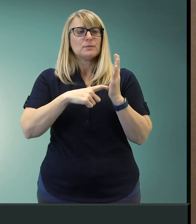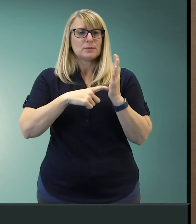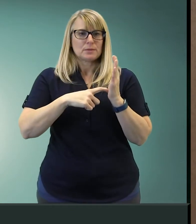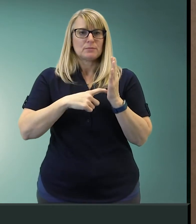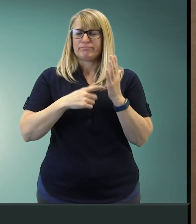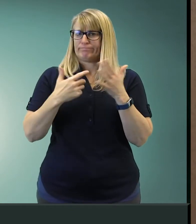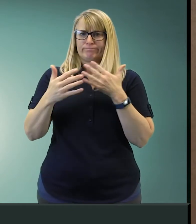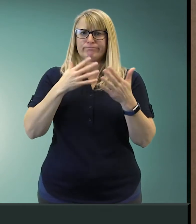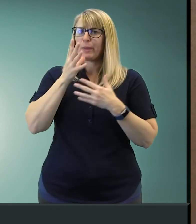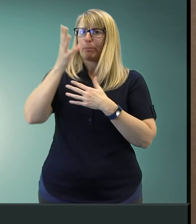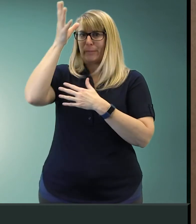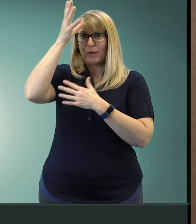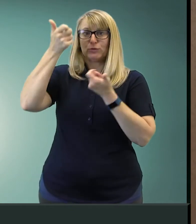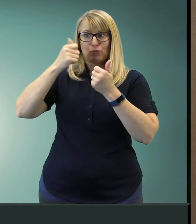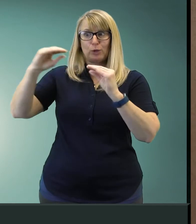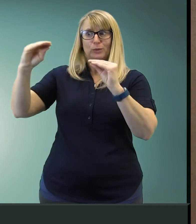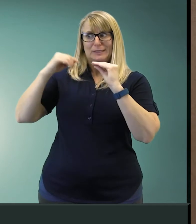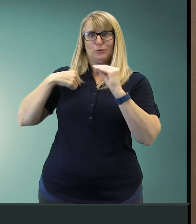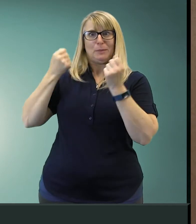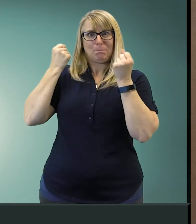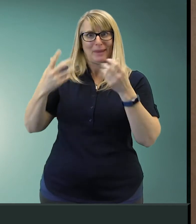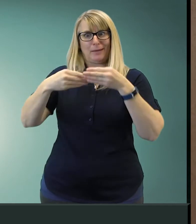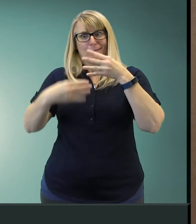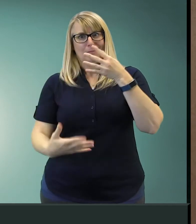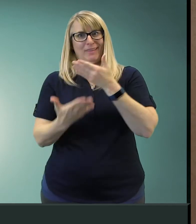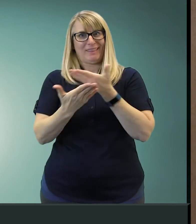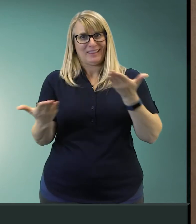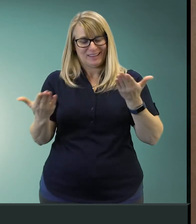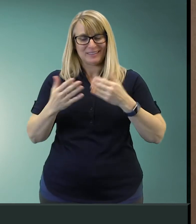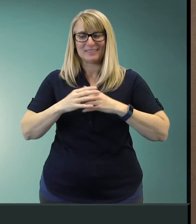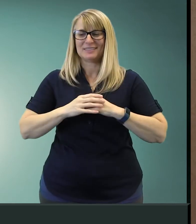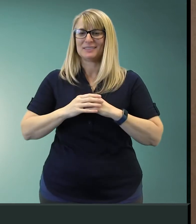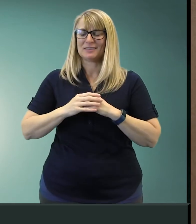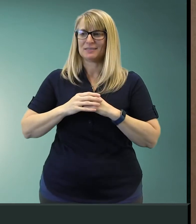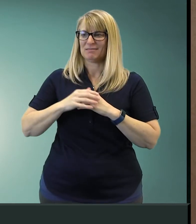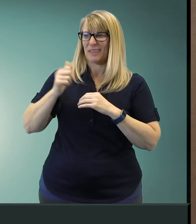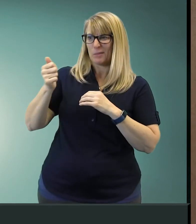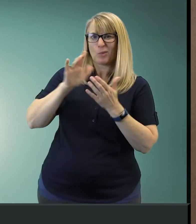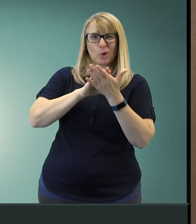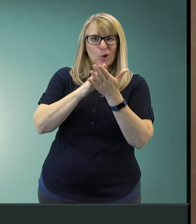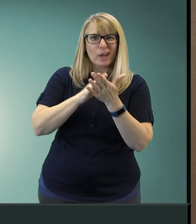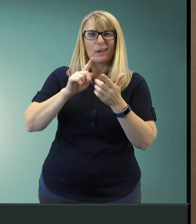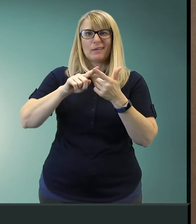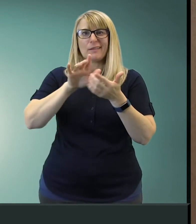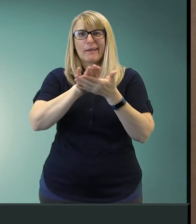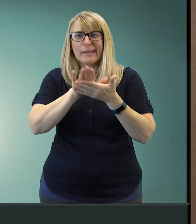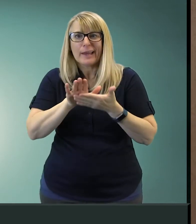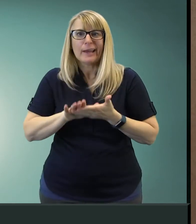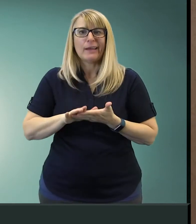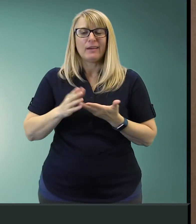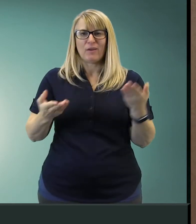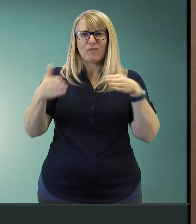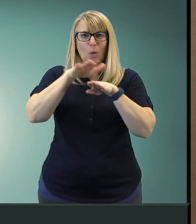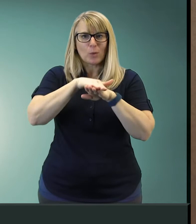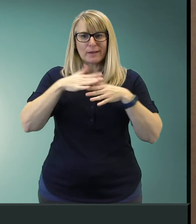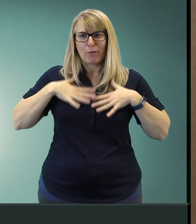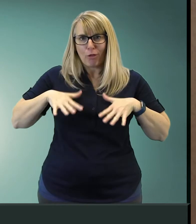is even though my parents have tried to teach me a lot on their own: cooking, cleaning, folding laundry,